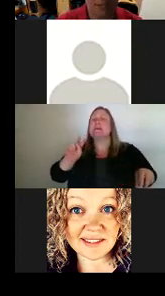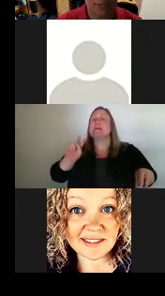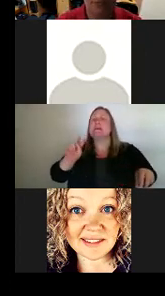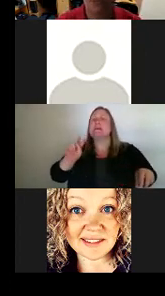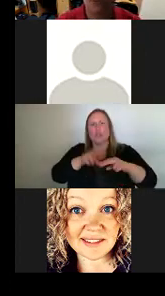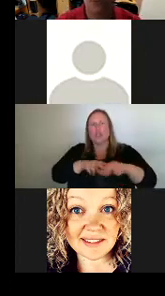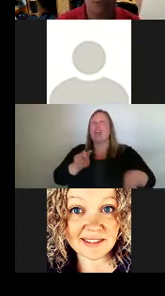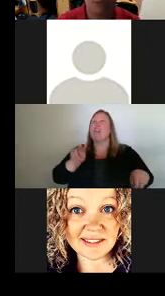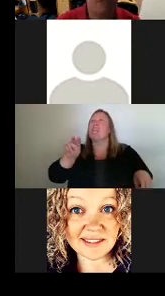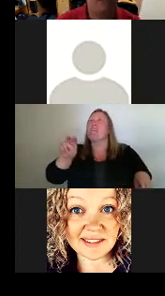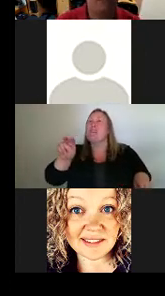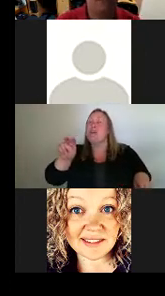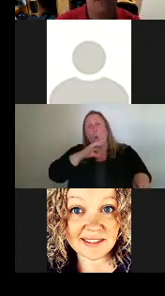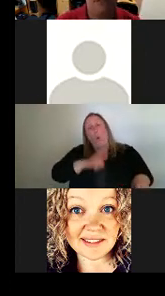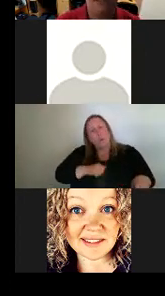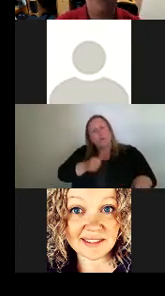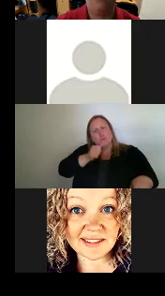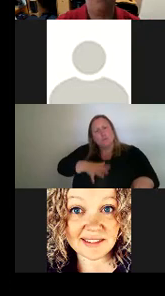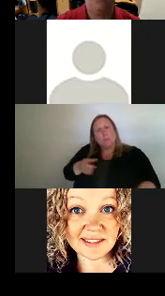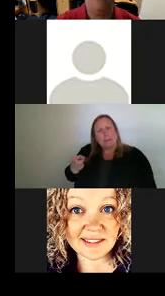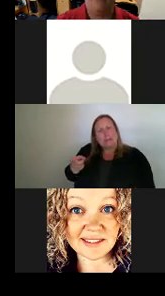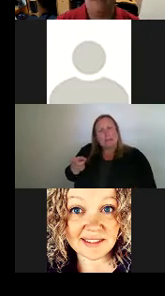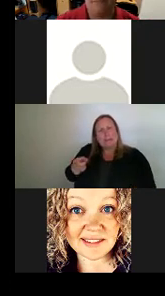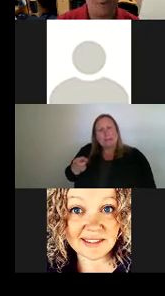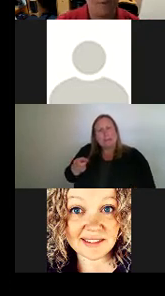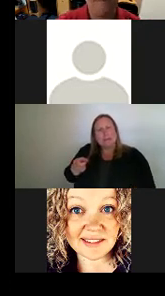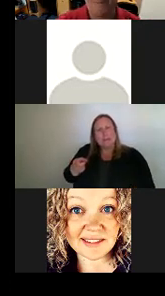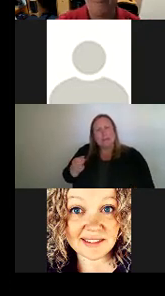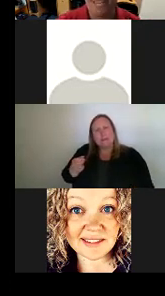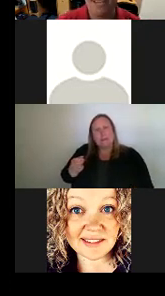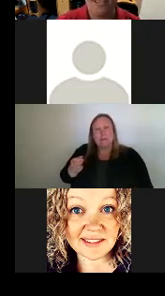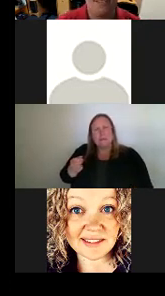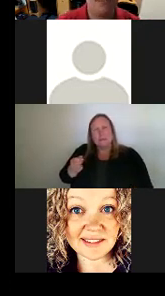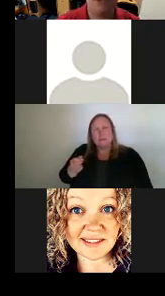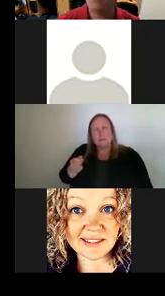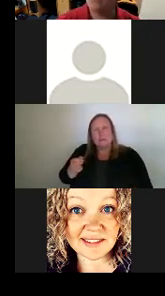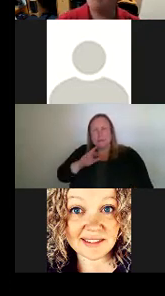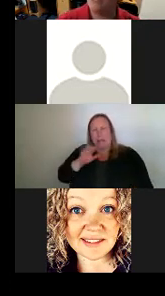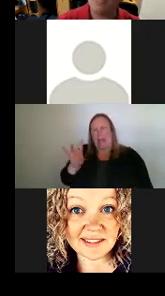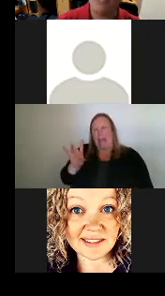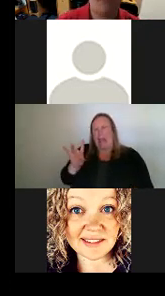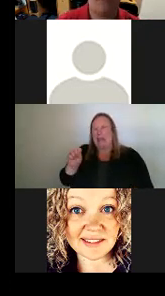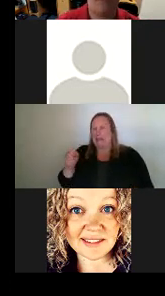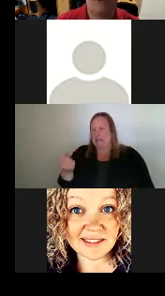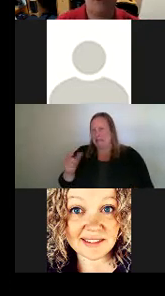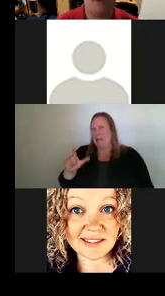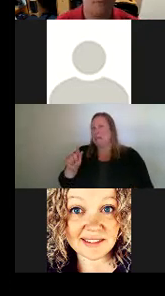SHE WAS AN OLDER WOMAN, IN HER LATE 80'S, SO IT WAS VERY DIFFICULT FOR HER TO MOVE.